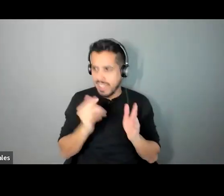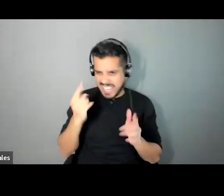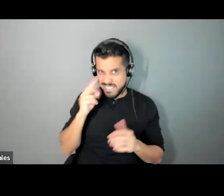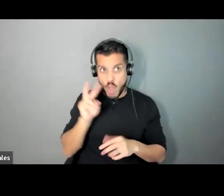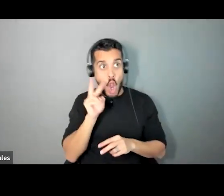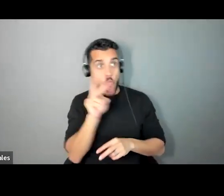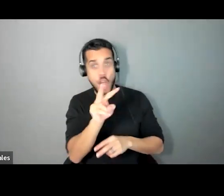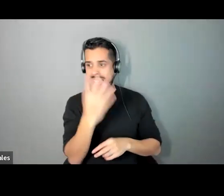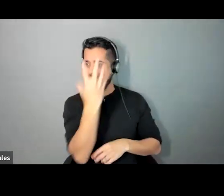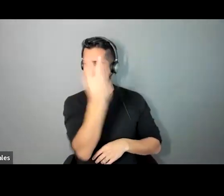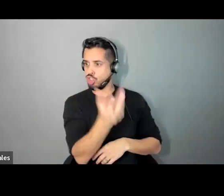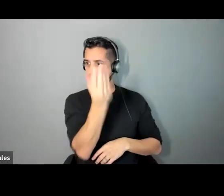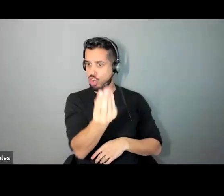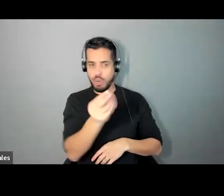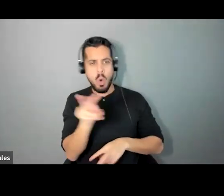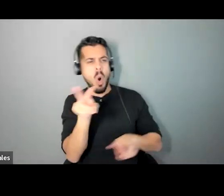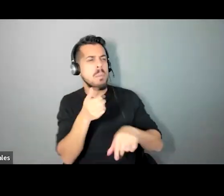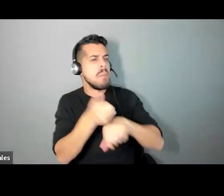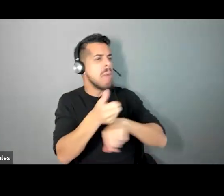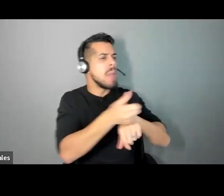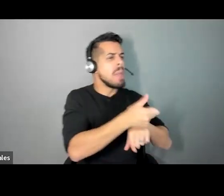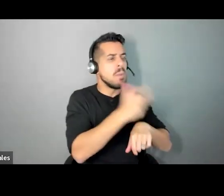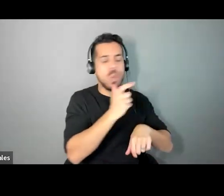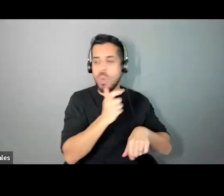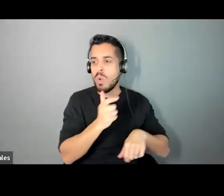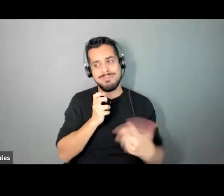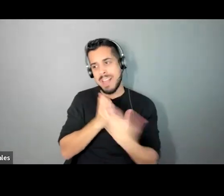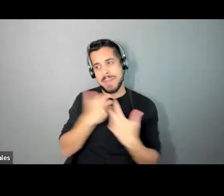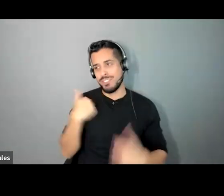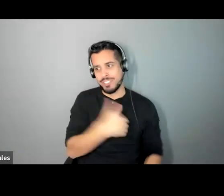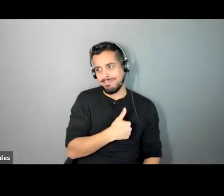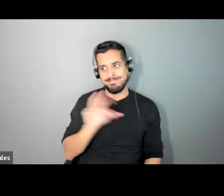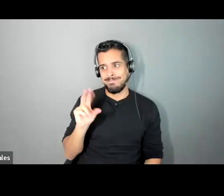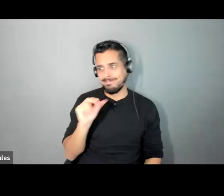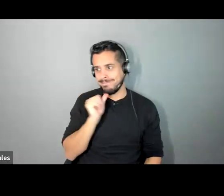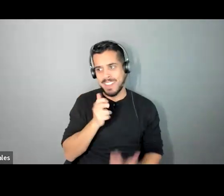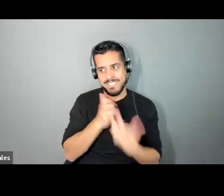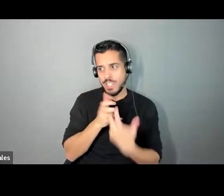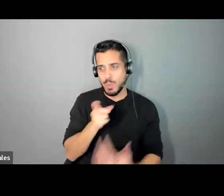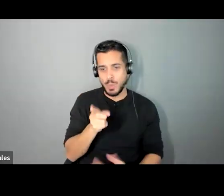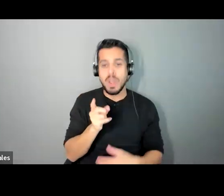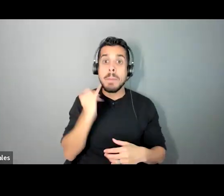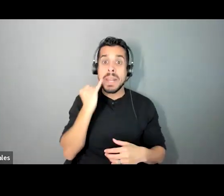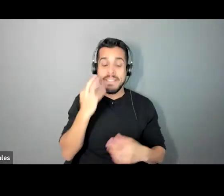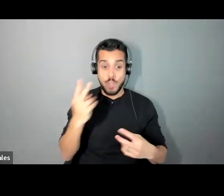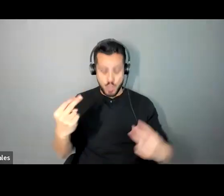externally for the blame, we're not a good fit for you. But if you're-- if you go internal and say, you know, "I can do better,"